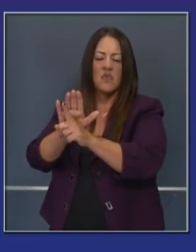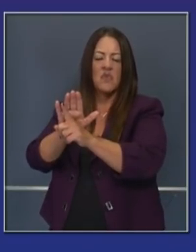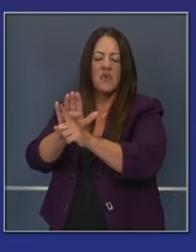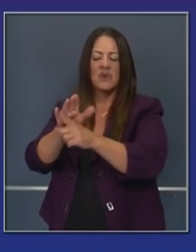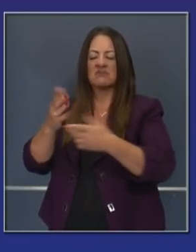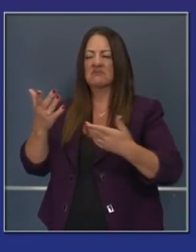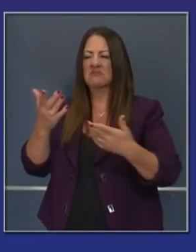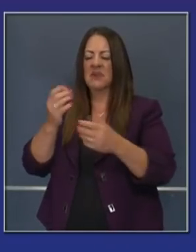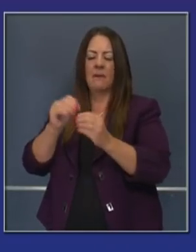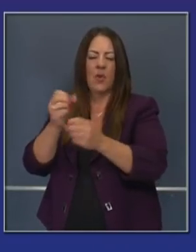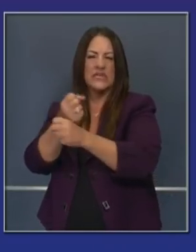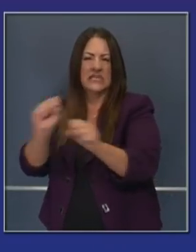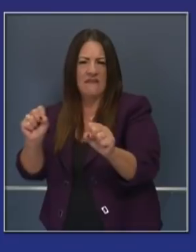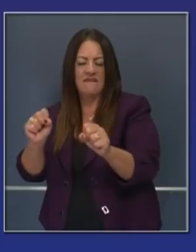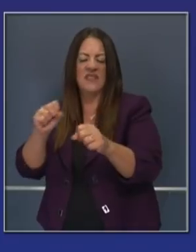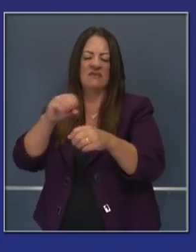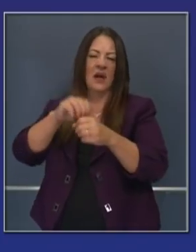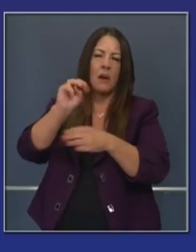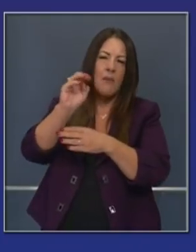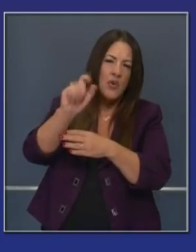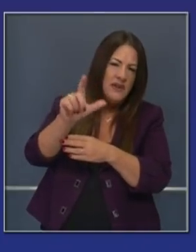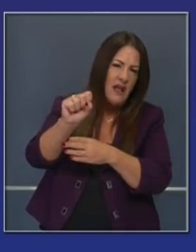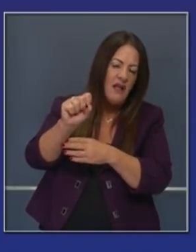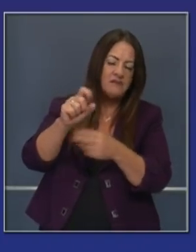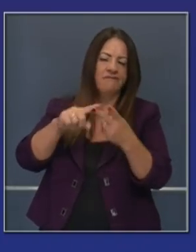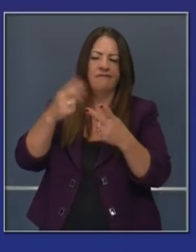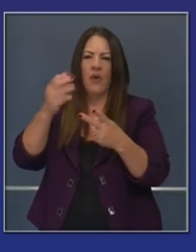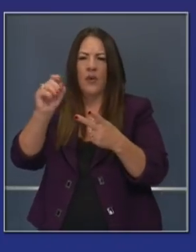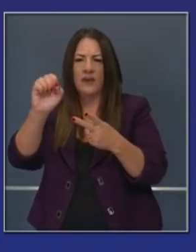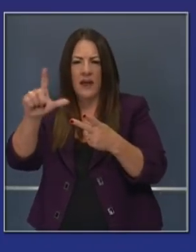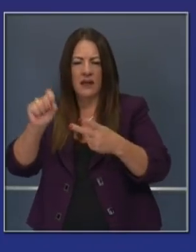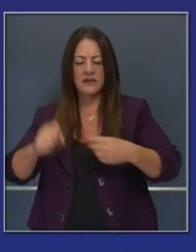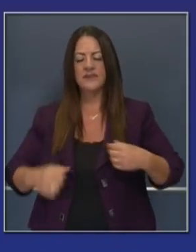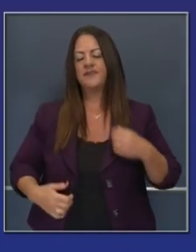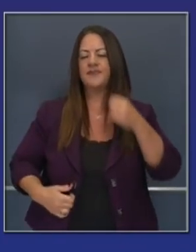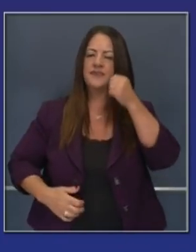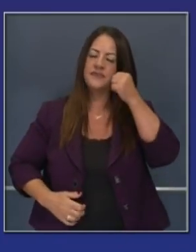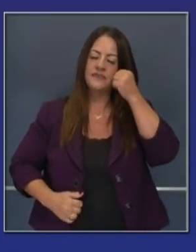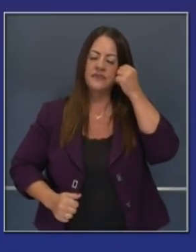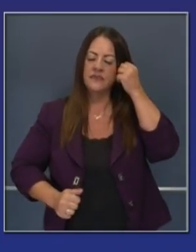MOST ARE IN SETTINGS THAT ALLOW PEOPLE TO ISOLATE AND FOCUS ON